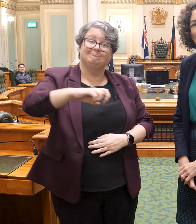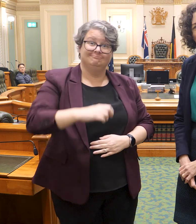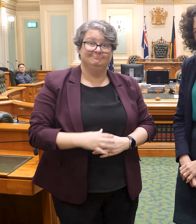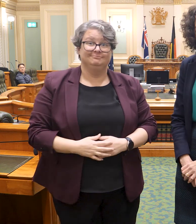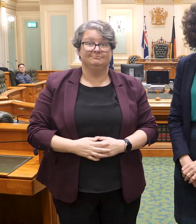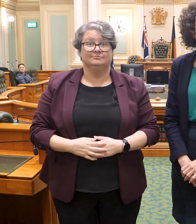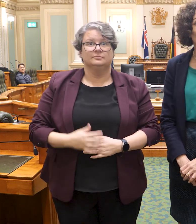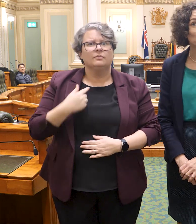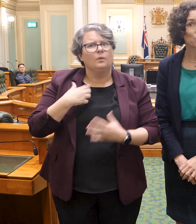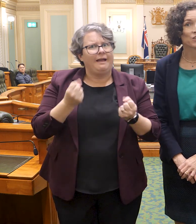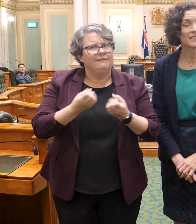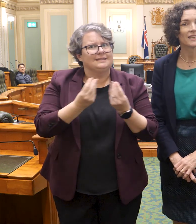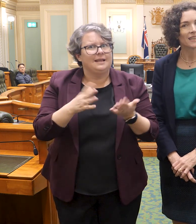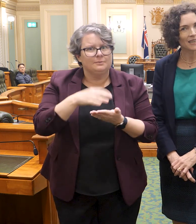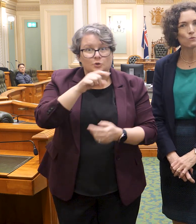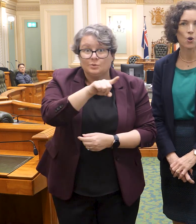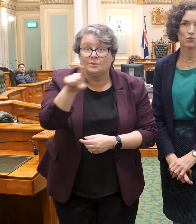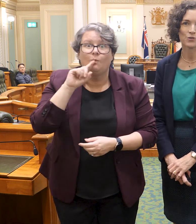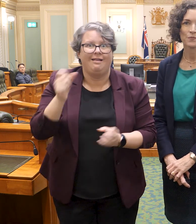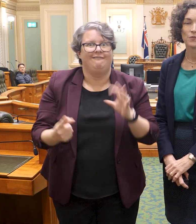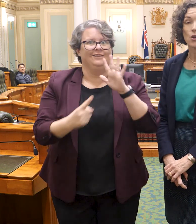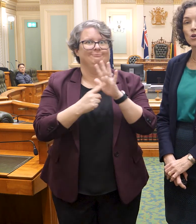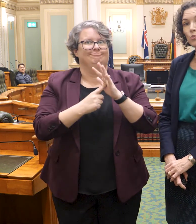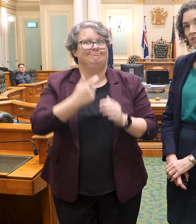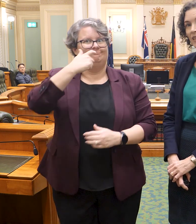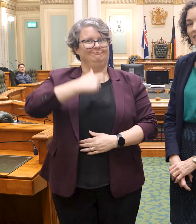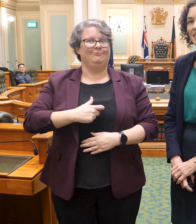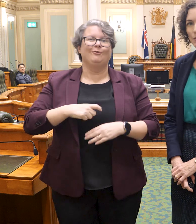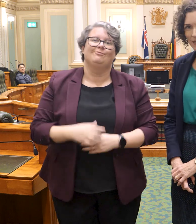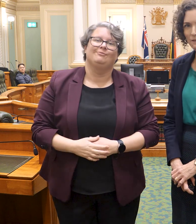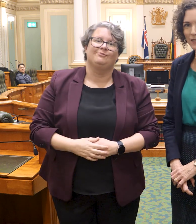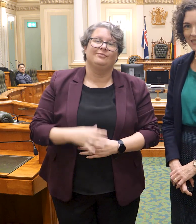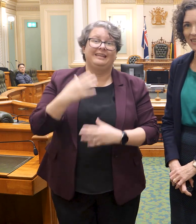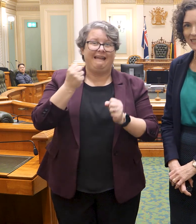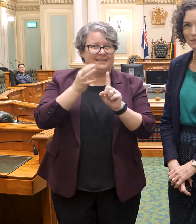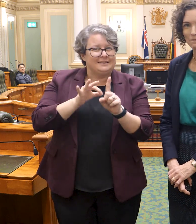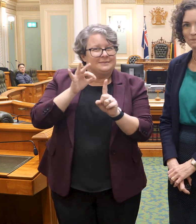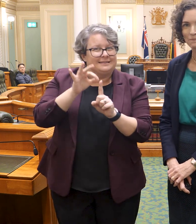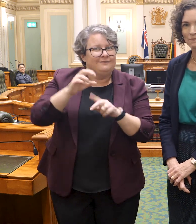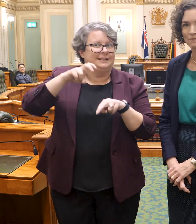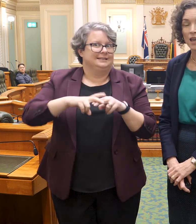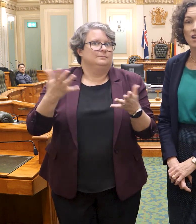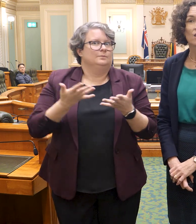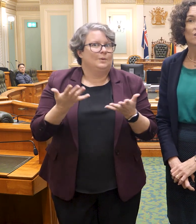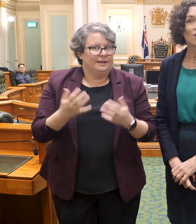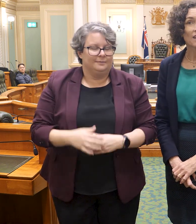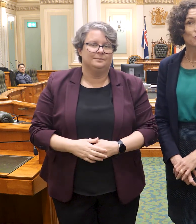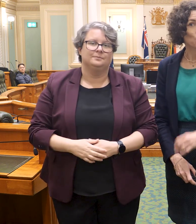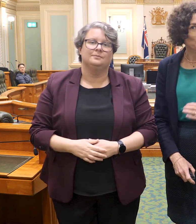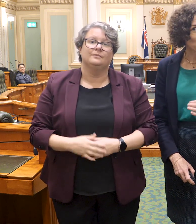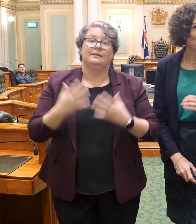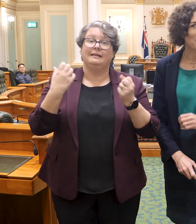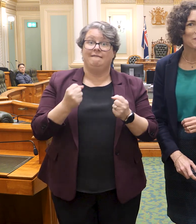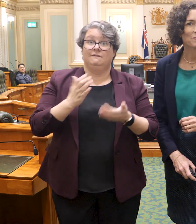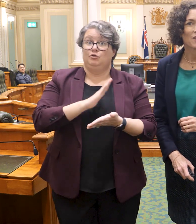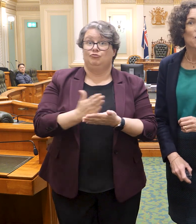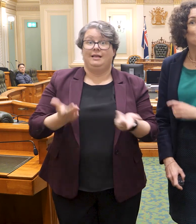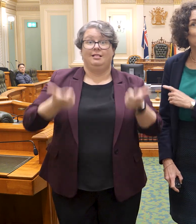We also have some students in key roles who will sit in specific seats. Like the real Premier the